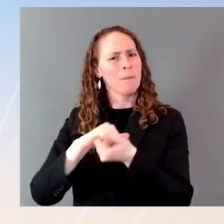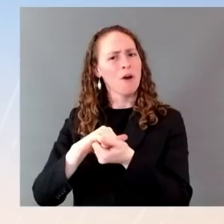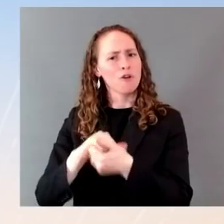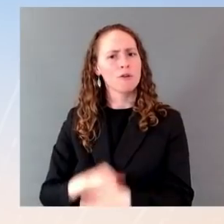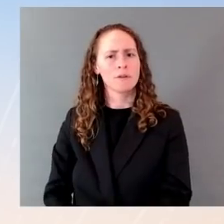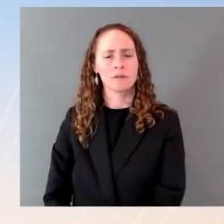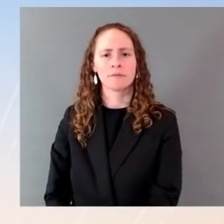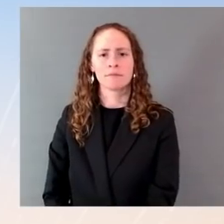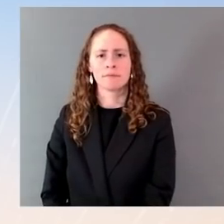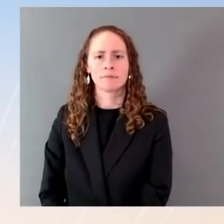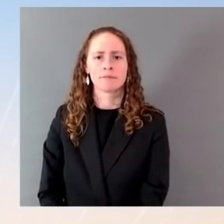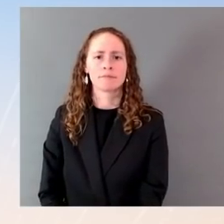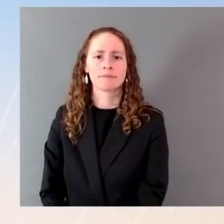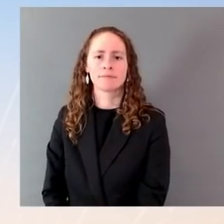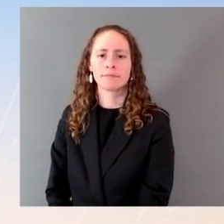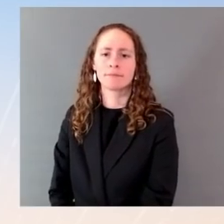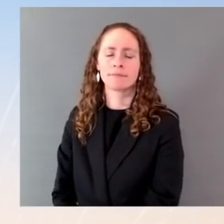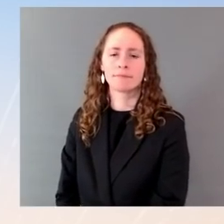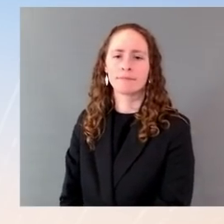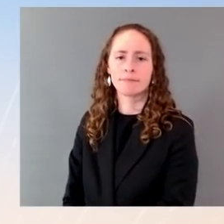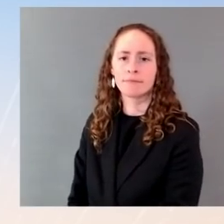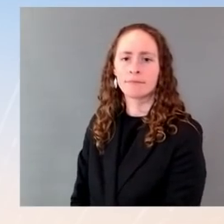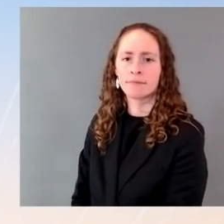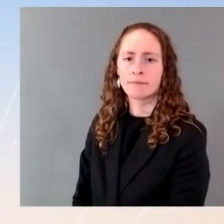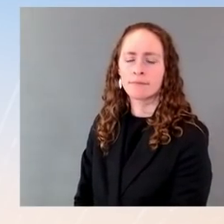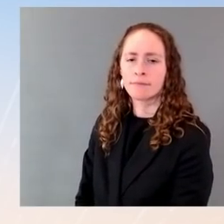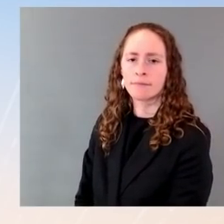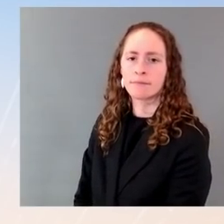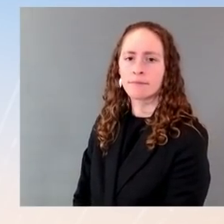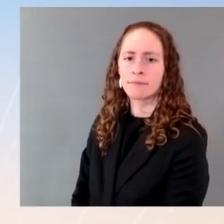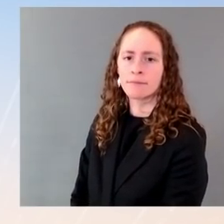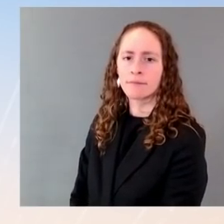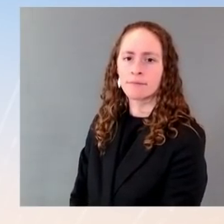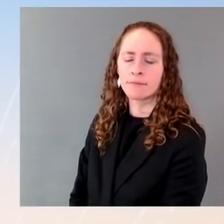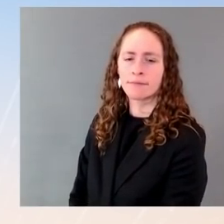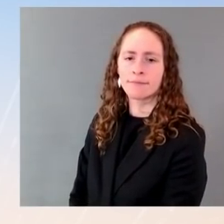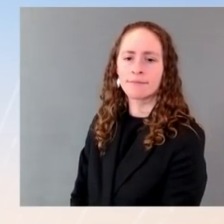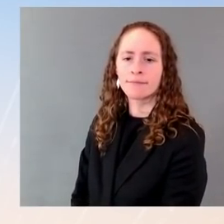Ms. Psaki: Okay. The Press: The withdrawal from Afghanistan over the summer was widely criticized.